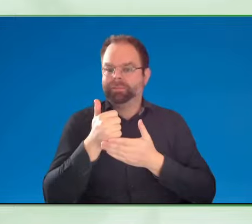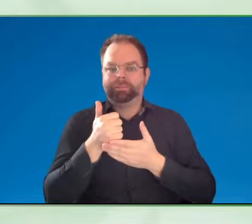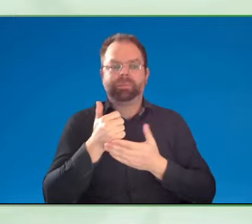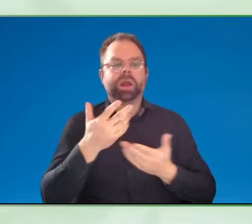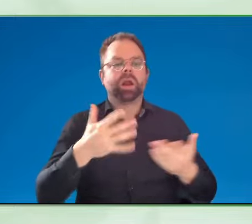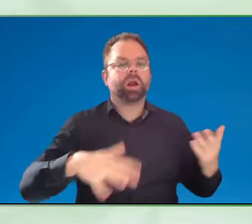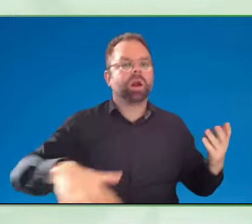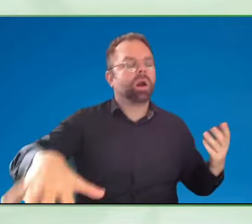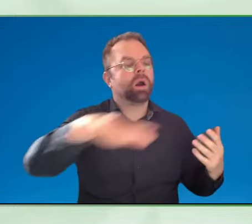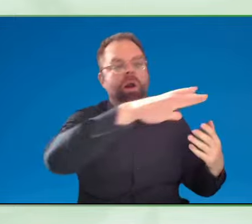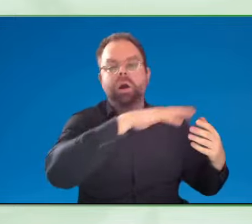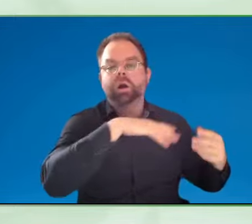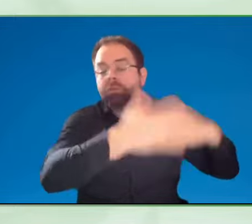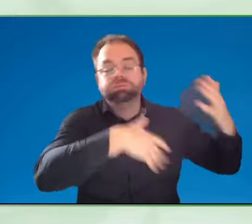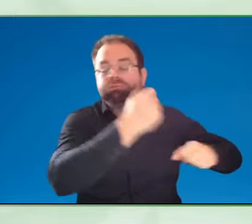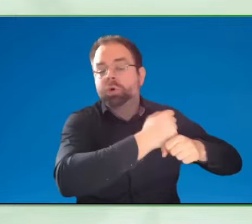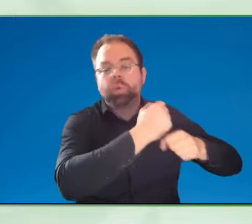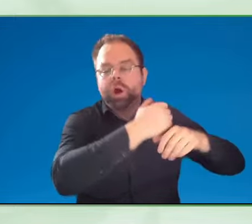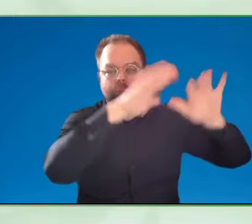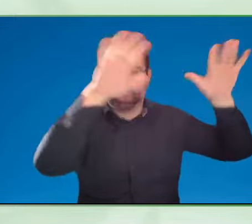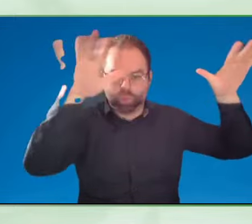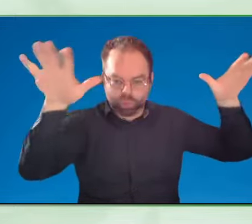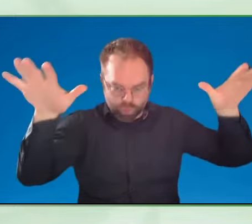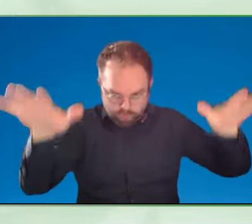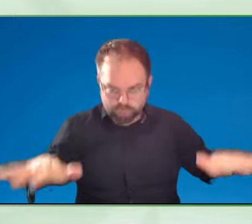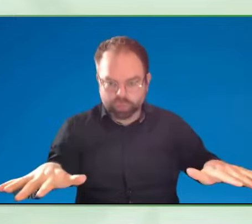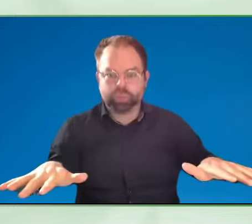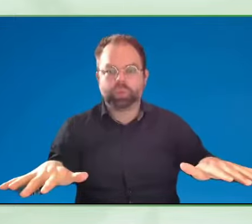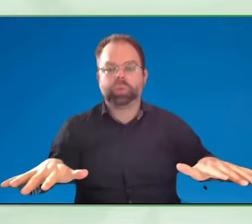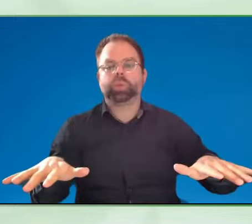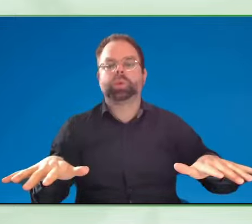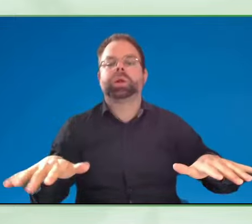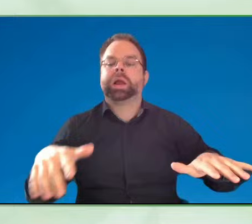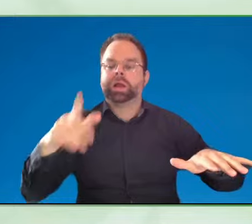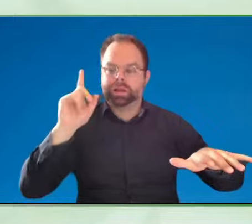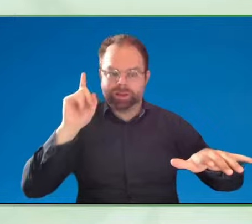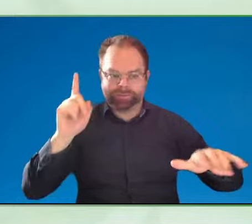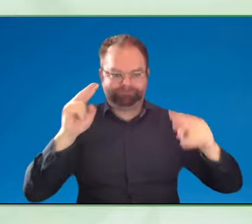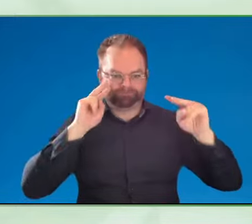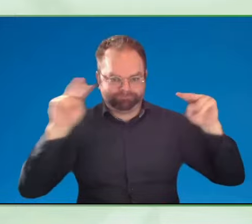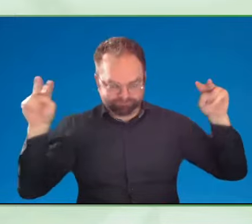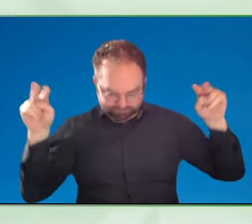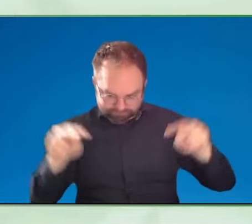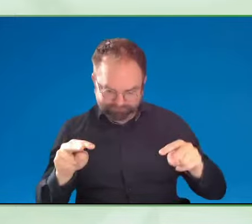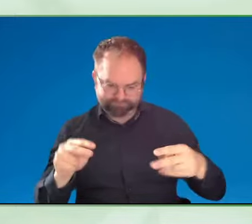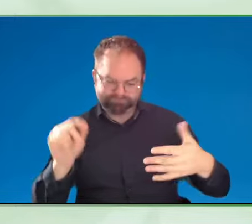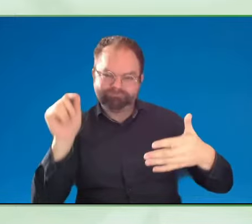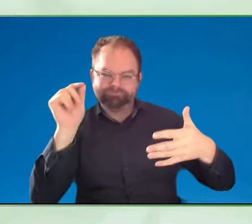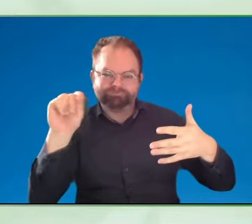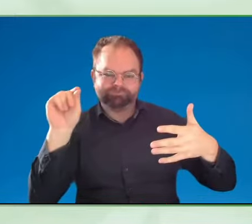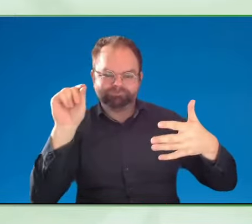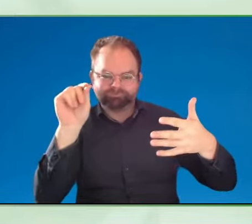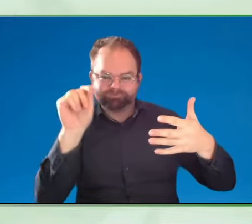There was a total lockdown and we could not interact with people, but special schools